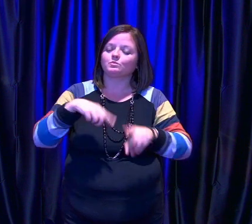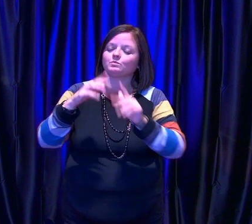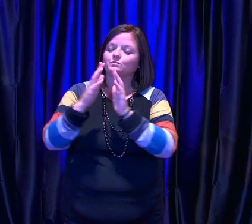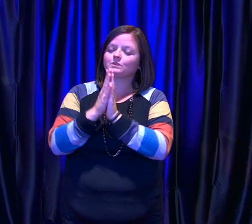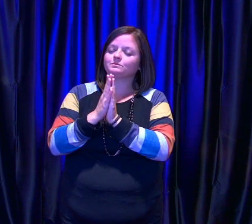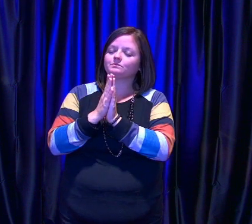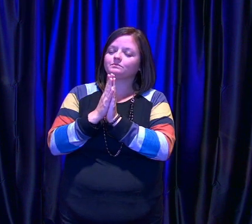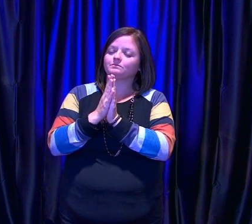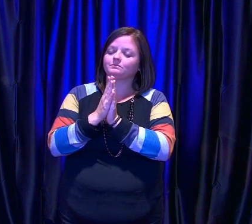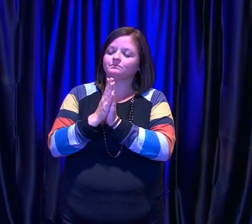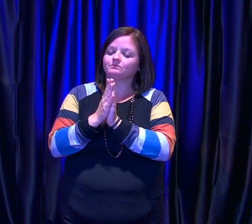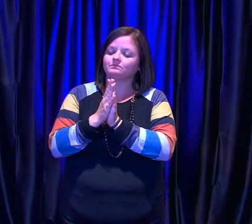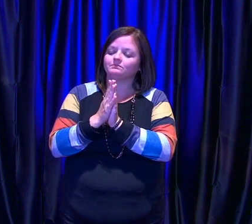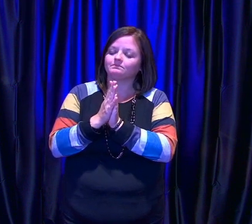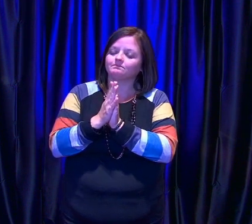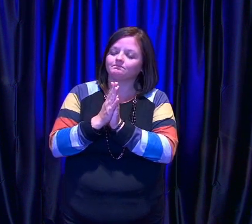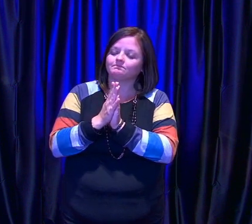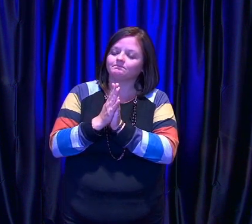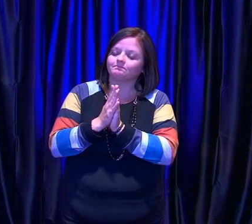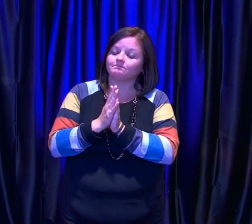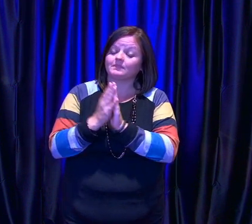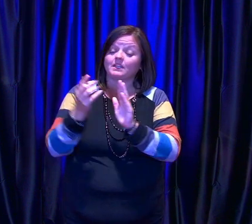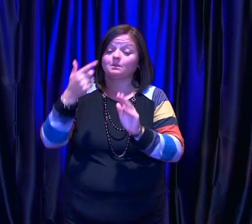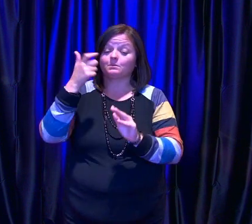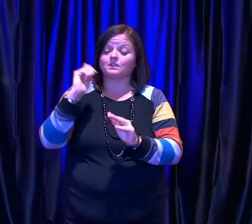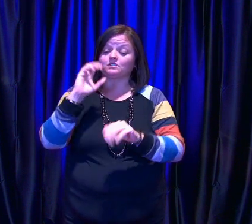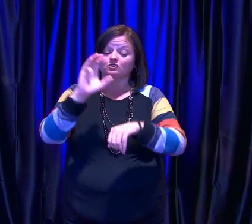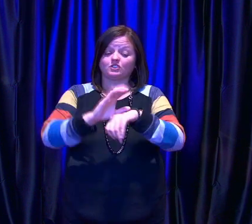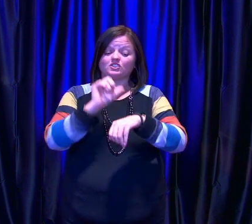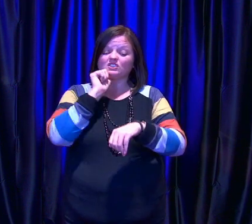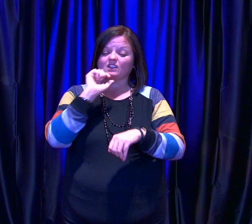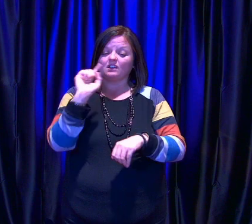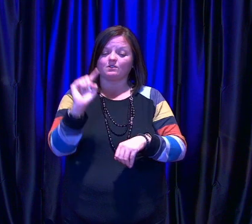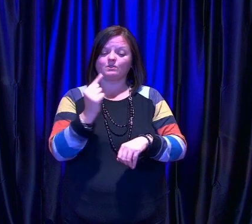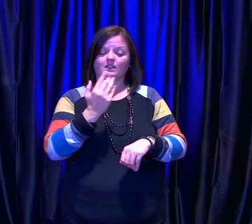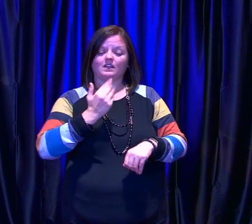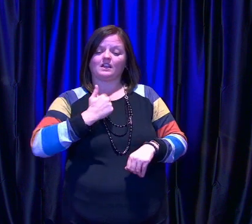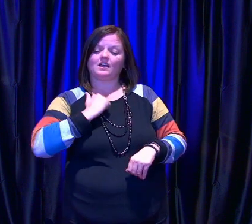cause the church not just our church but the church in america the church in